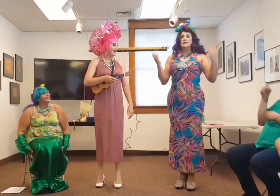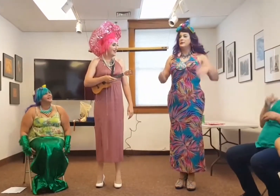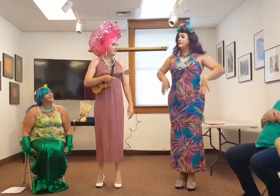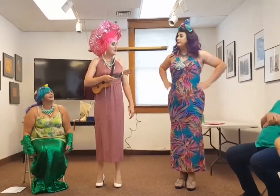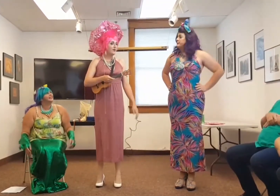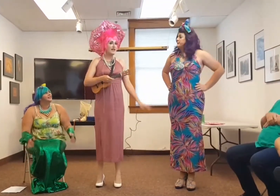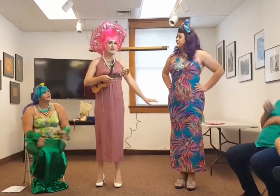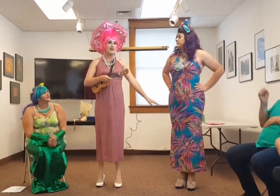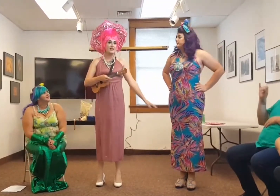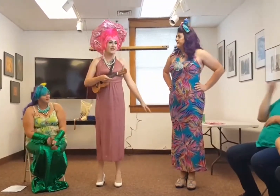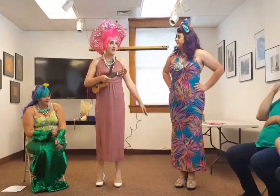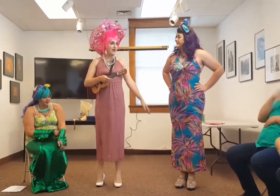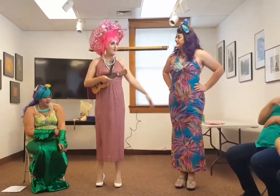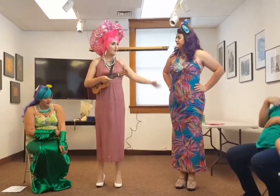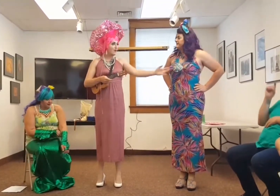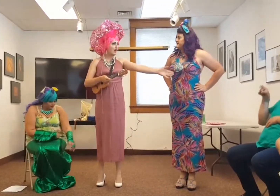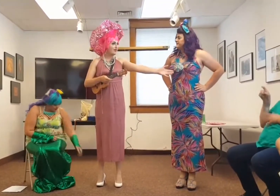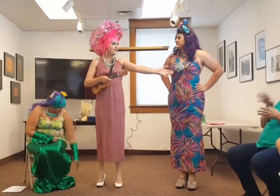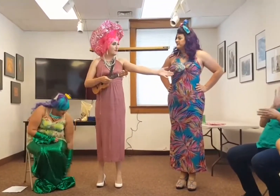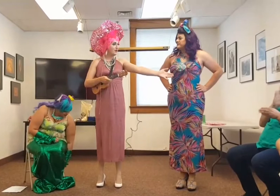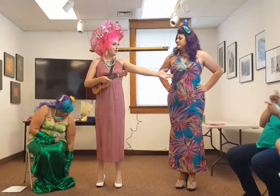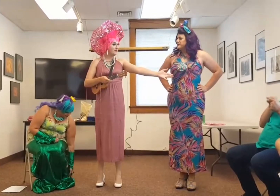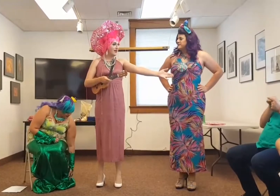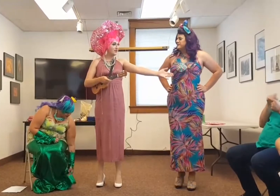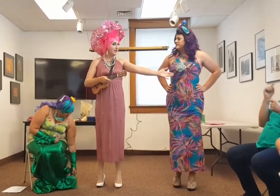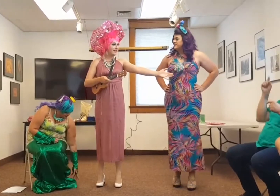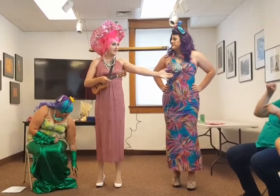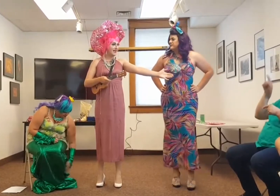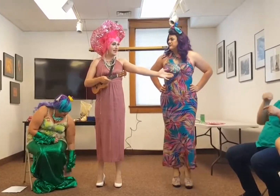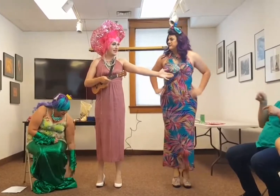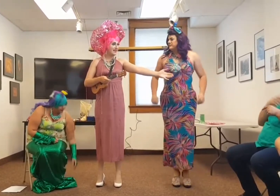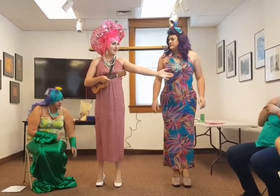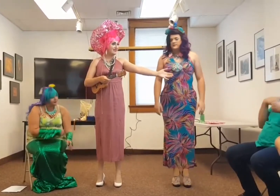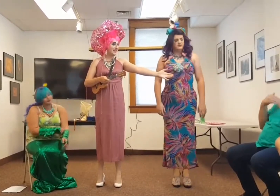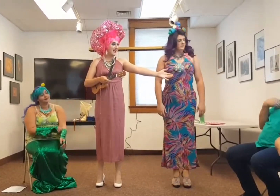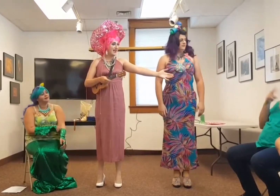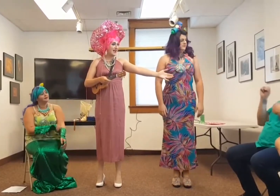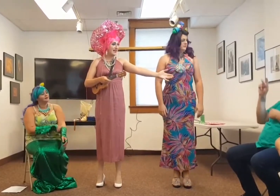So if we need to talk to Zae, we have a wonderful special guest, Nathan here. Say: hey Nathan!